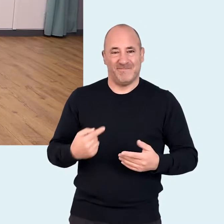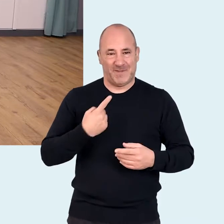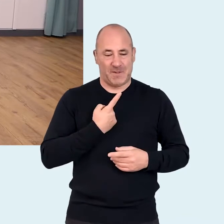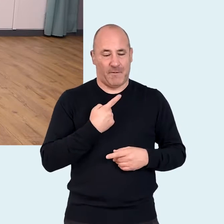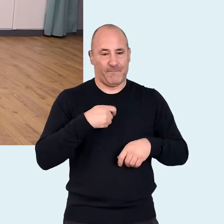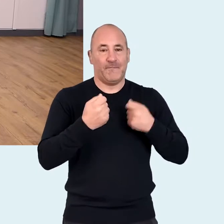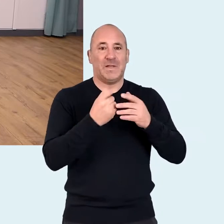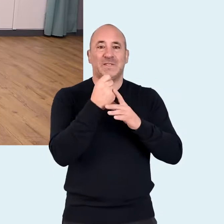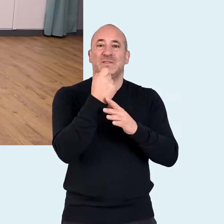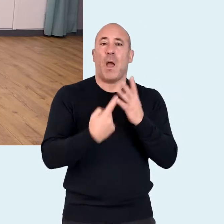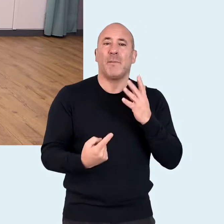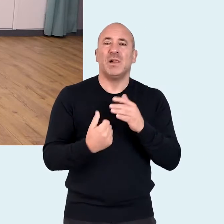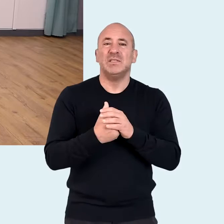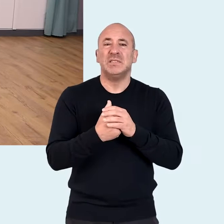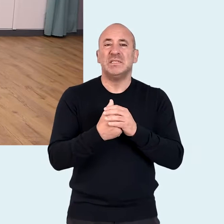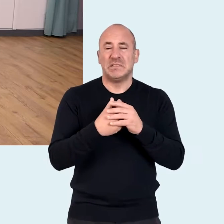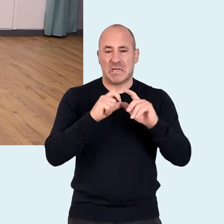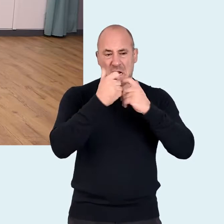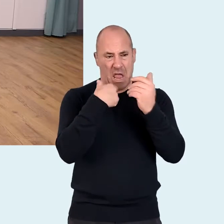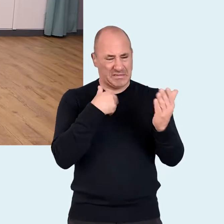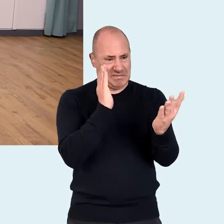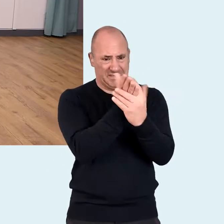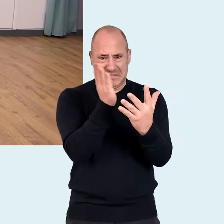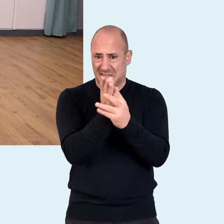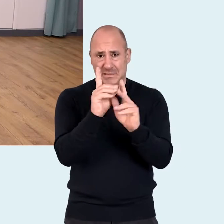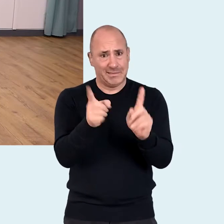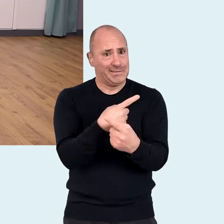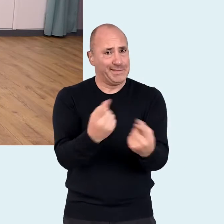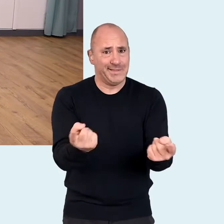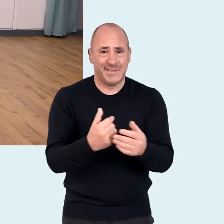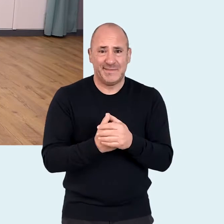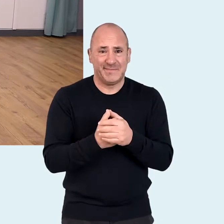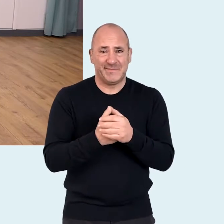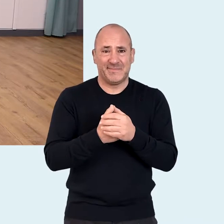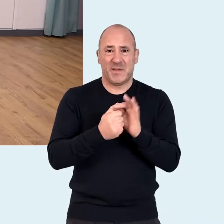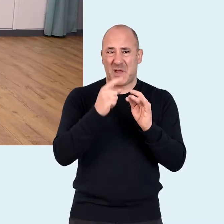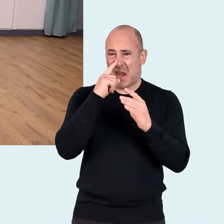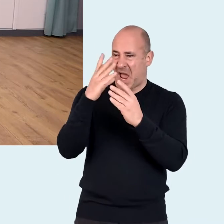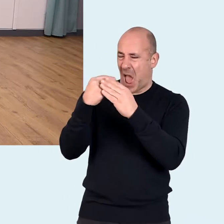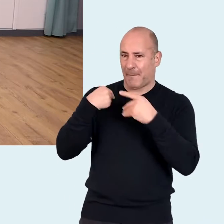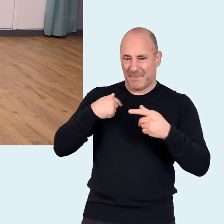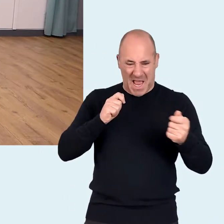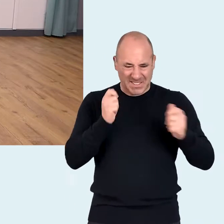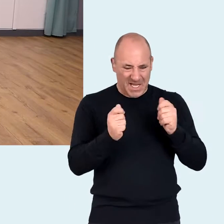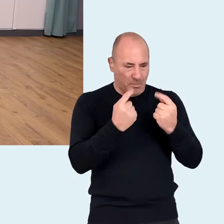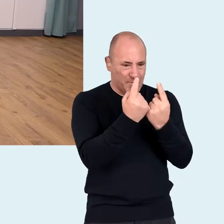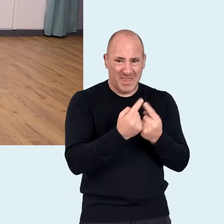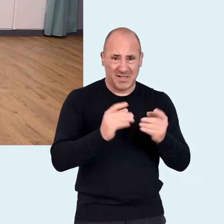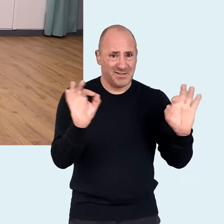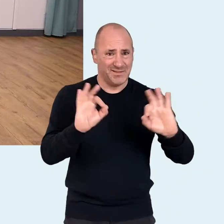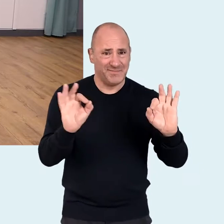When I became disabled, I didn't have access to classes. I didn't have anybody who could